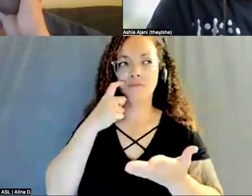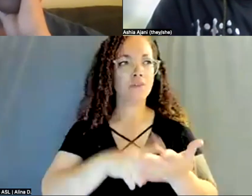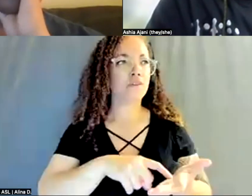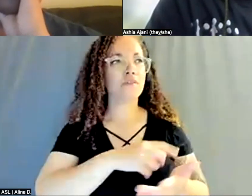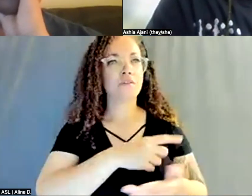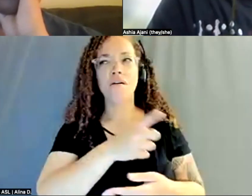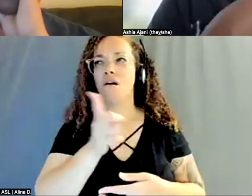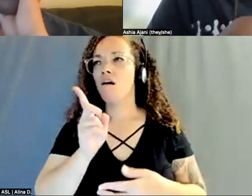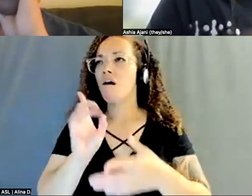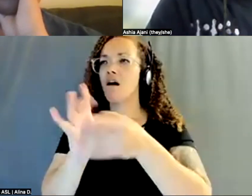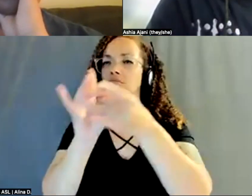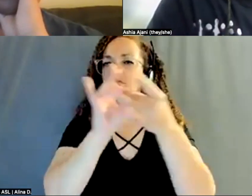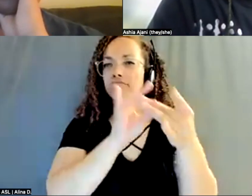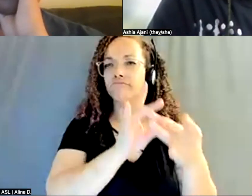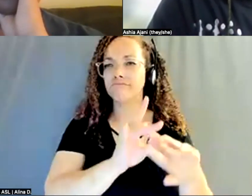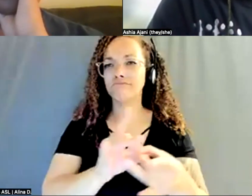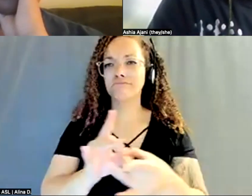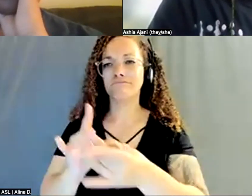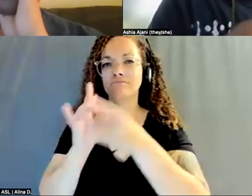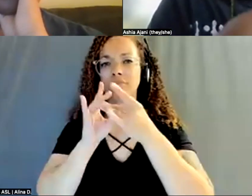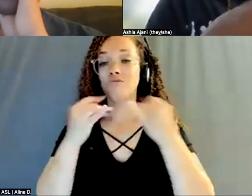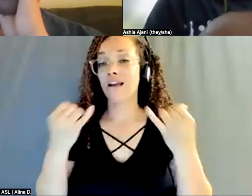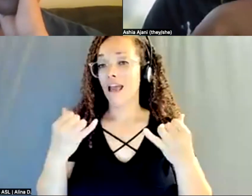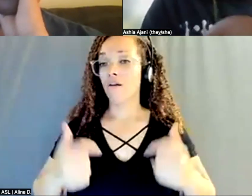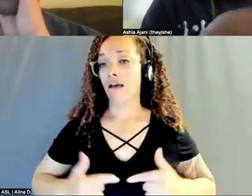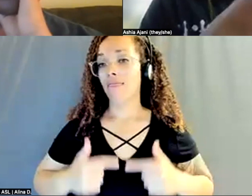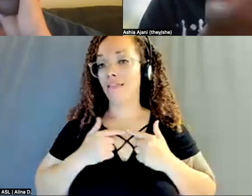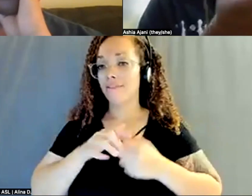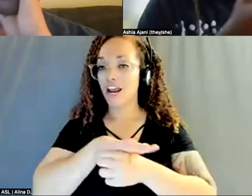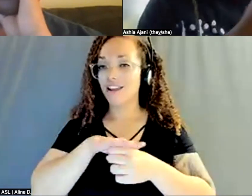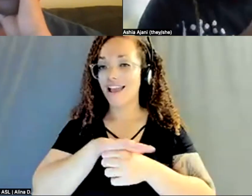So I live--right now I live in an area that's like this very funky mix of like industry